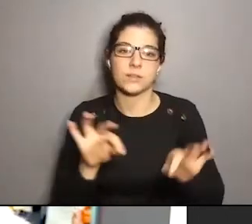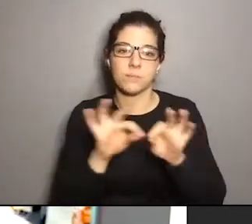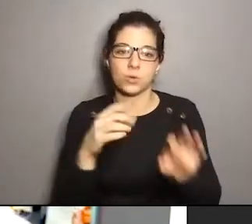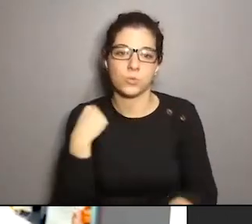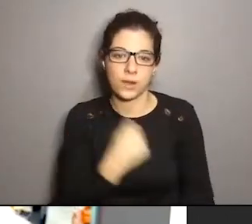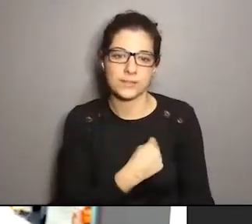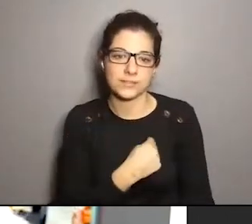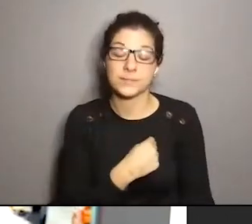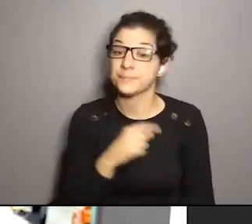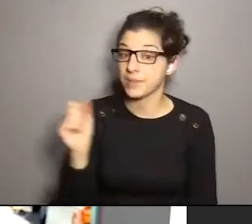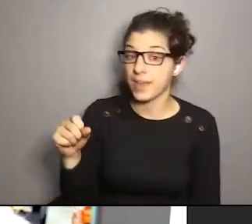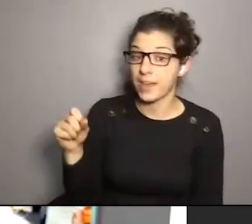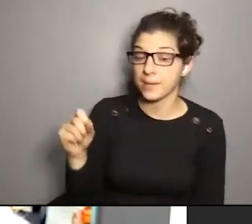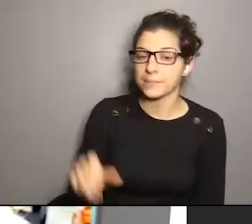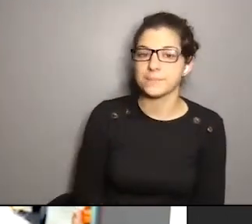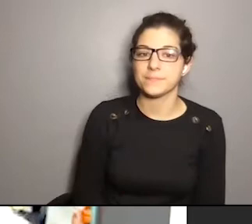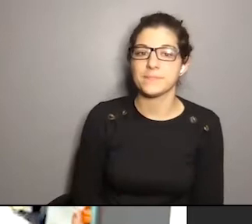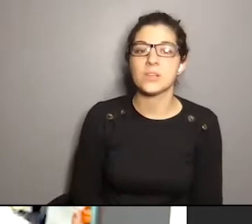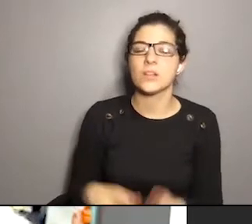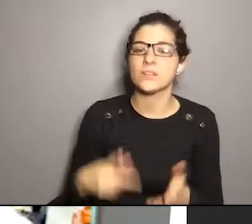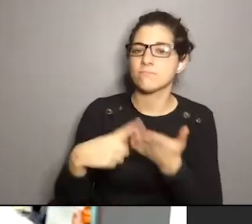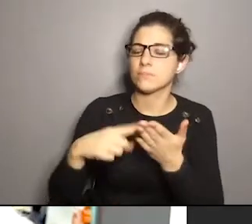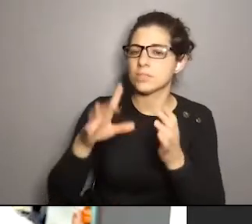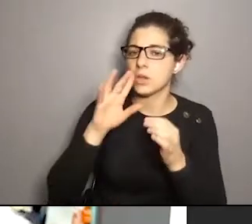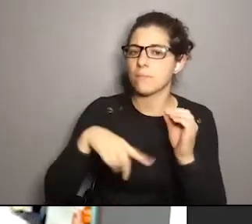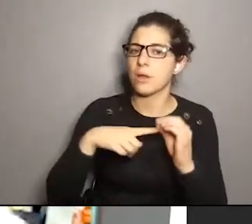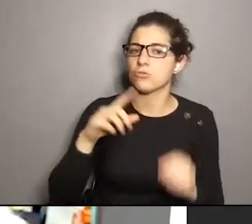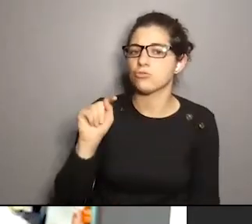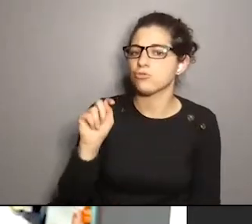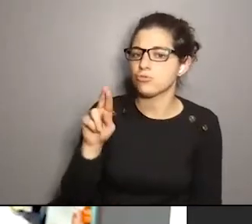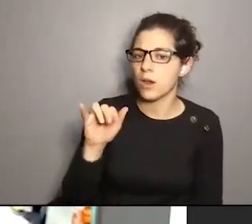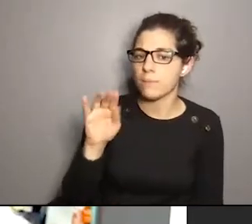Absolutely. And so let's talk about the Tribal Vocational Rehabilitation program.